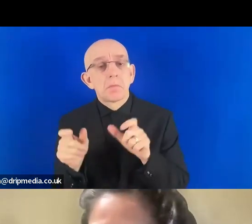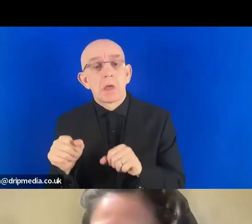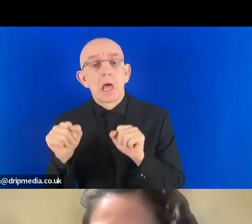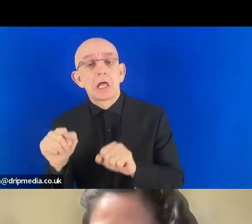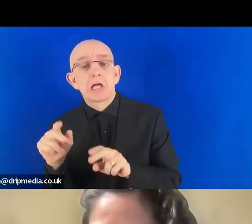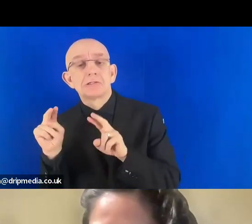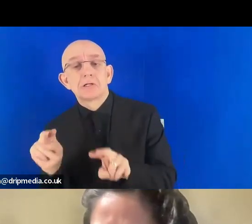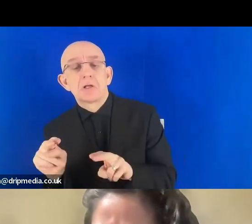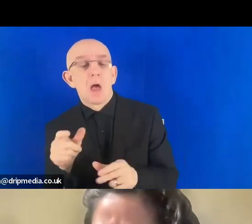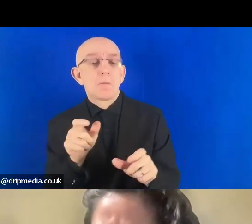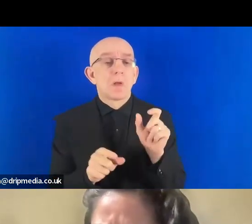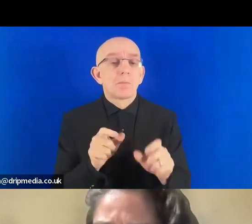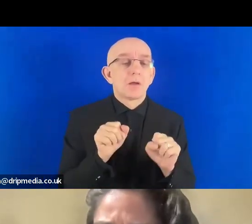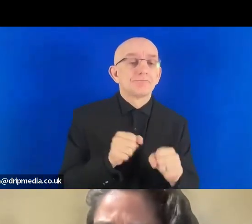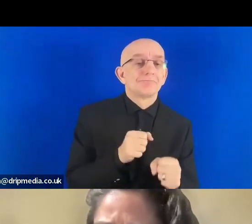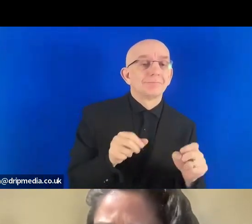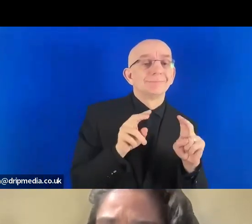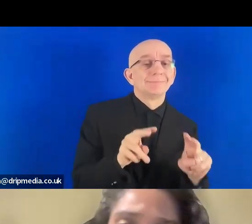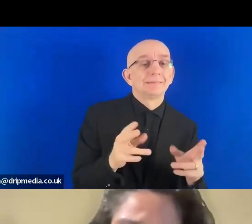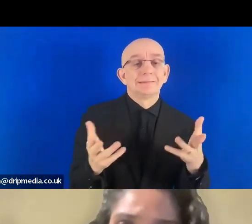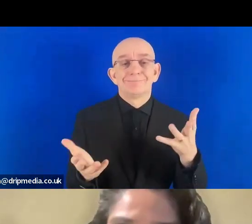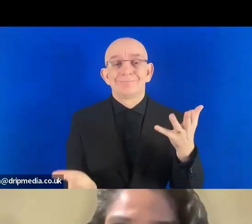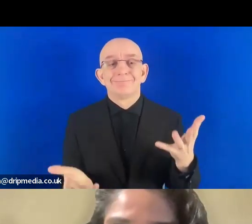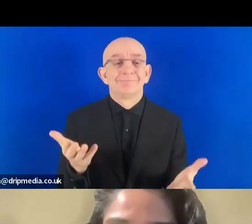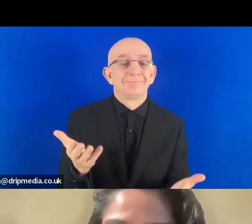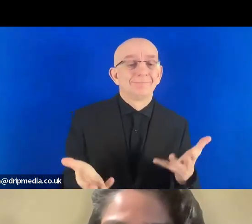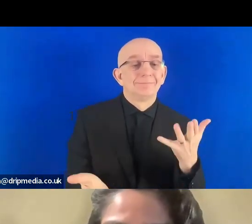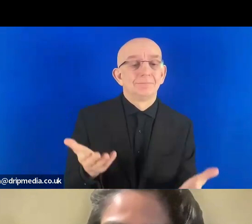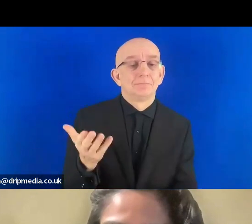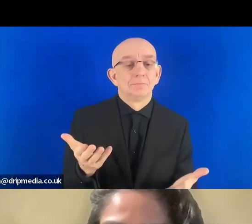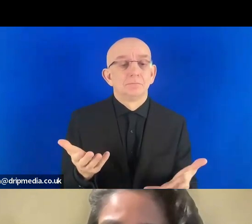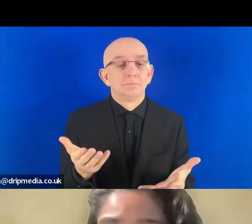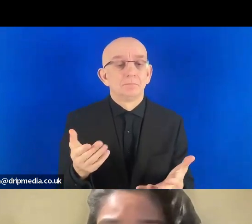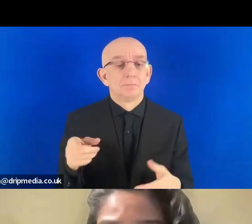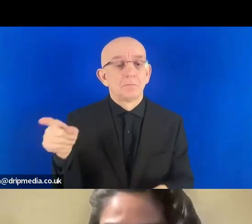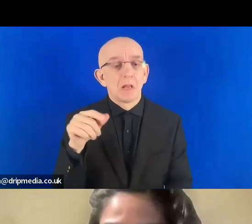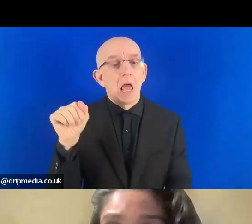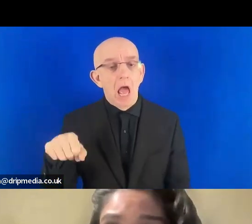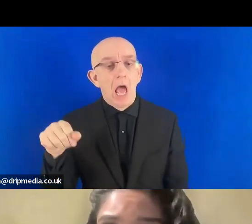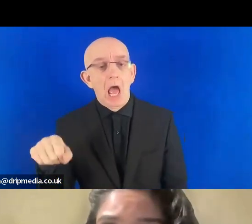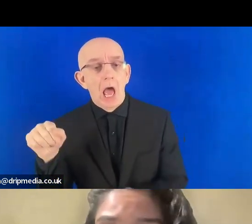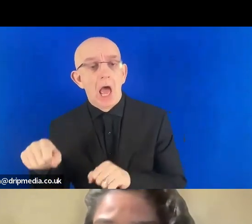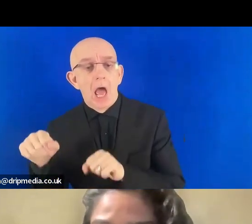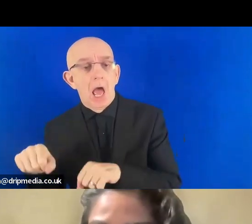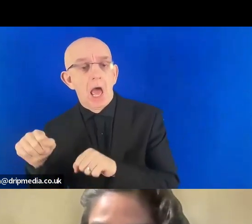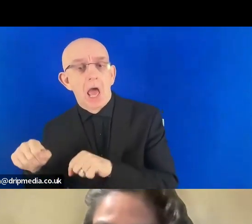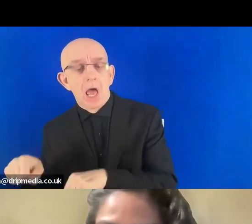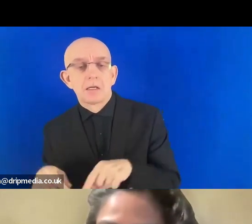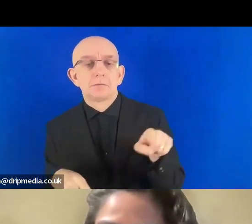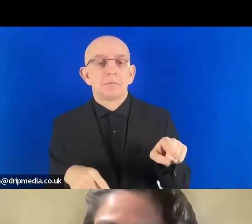There's a little. It's visible to some. Okay. Let's continue. There's a little. It might be a little, toggling between the tabs at the top.